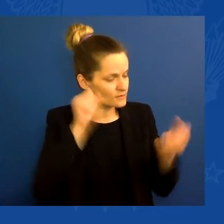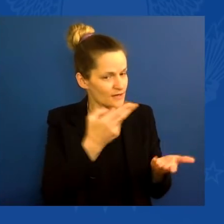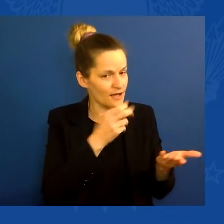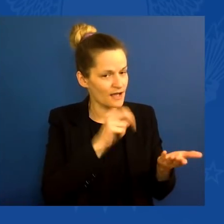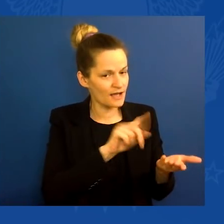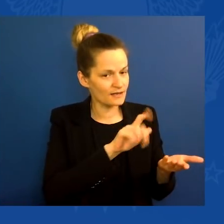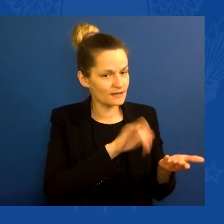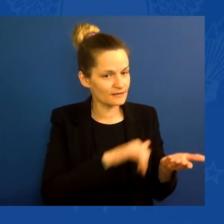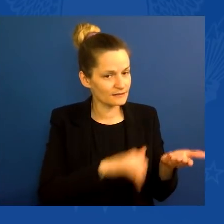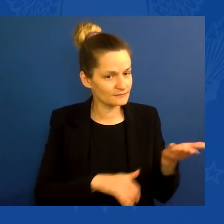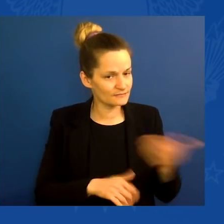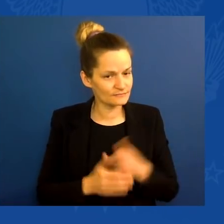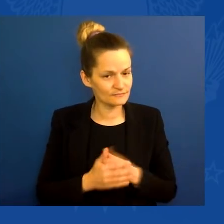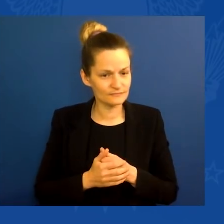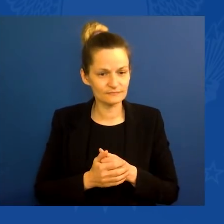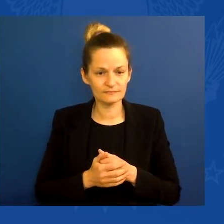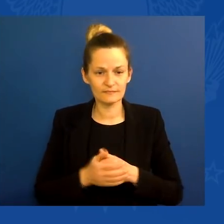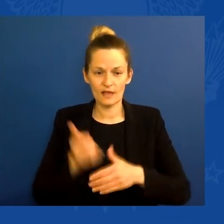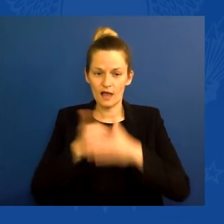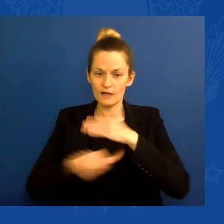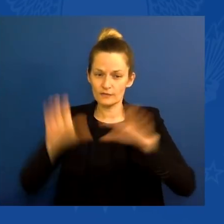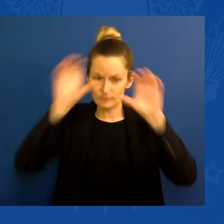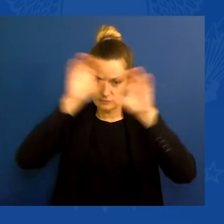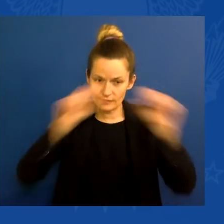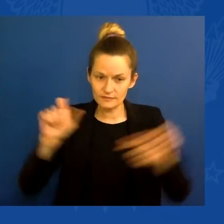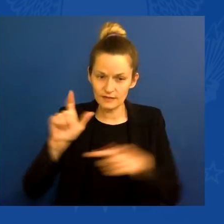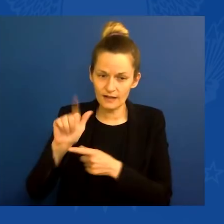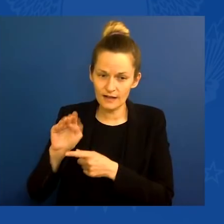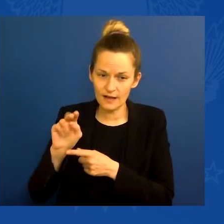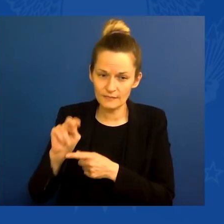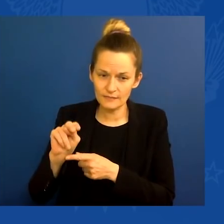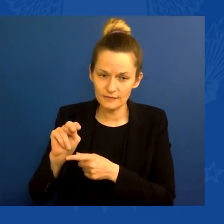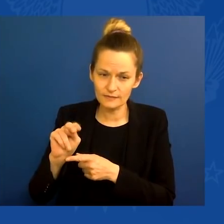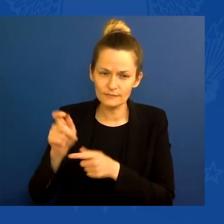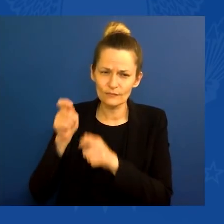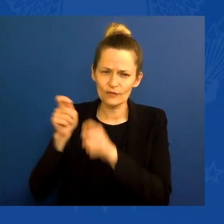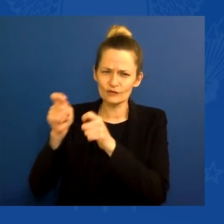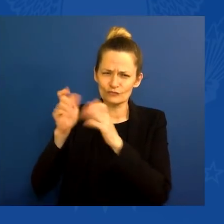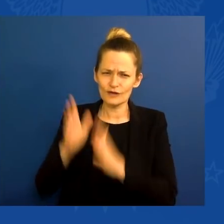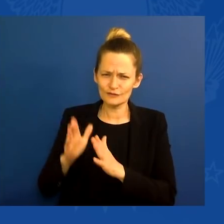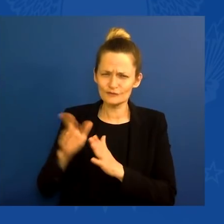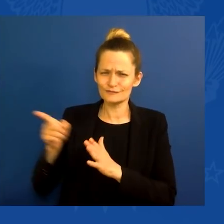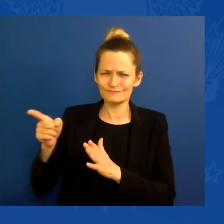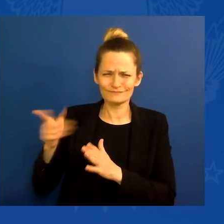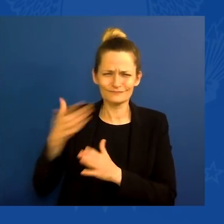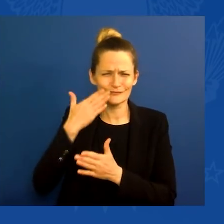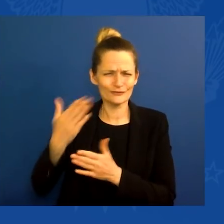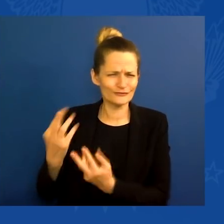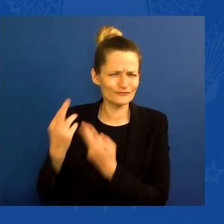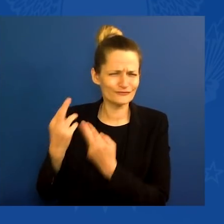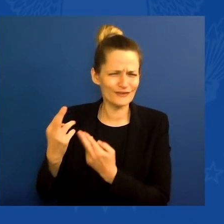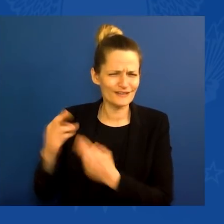and Director and good friend Jimmy Pasco -- we've worked together a long time: Thank you for inviting me to join you today